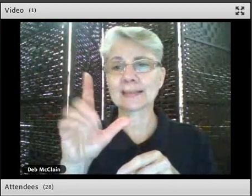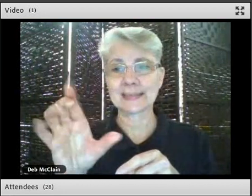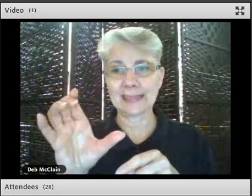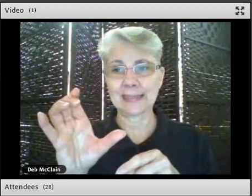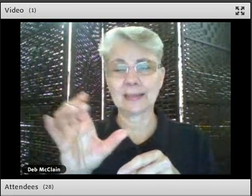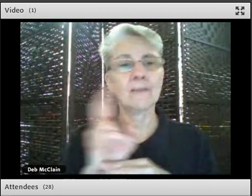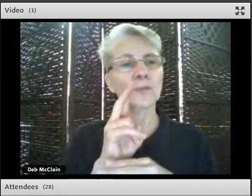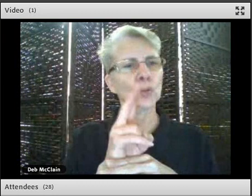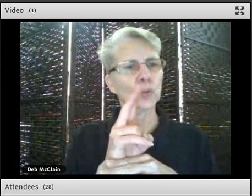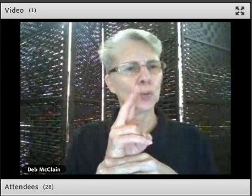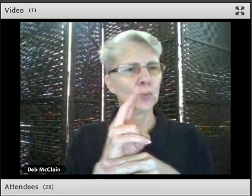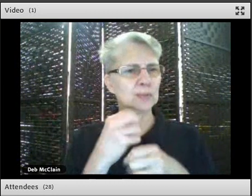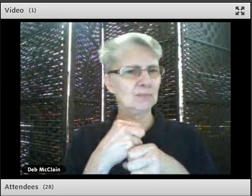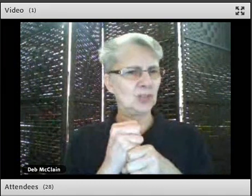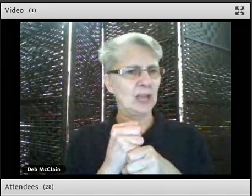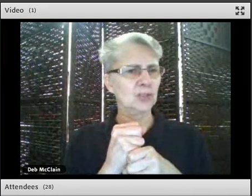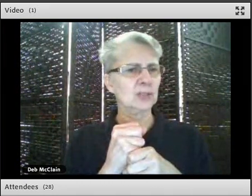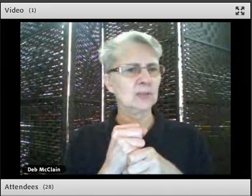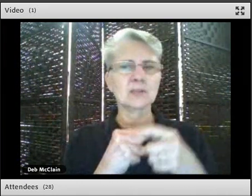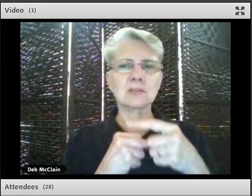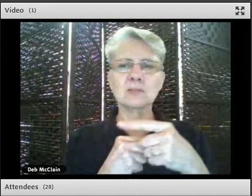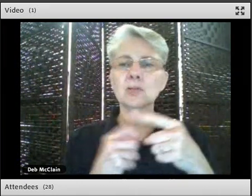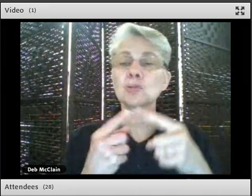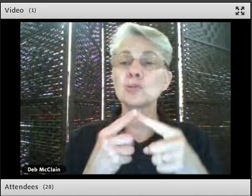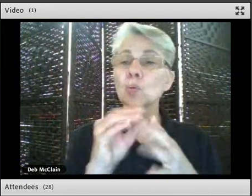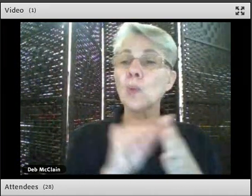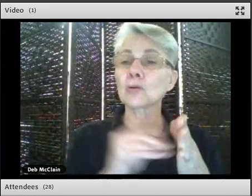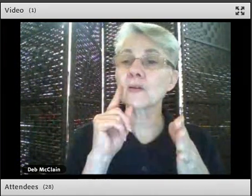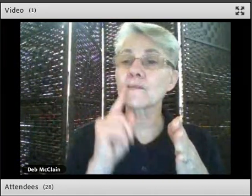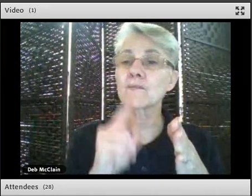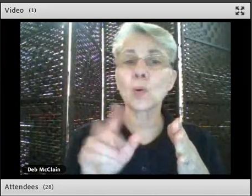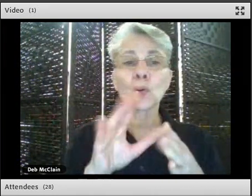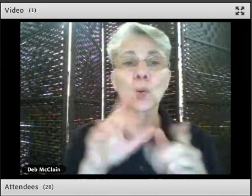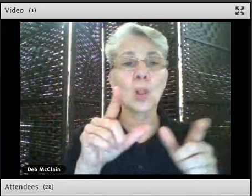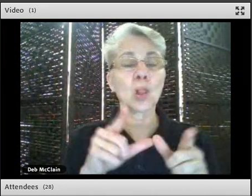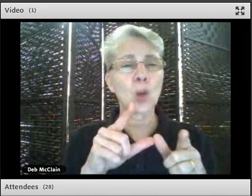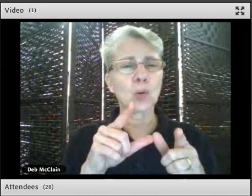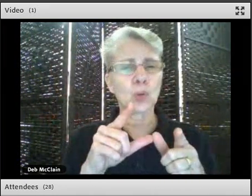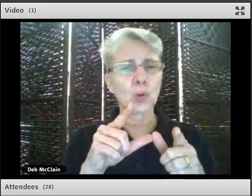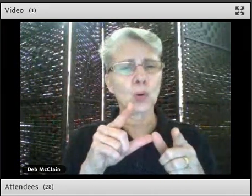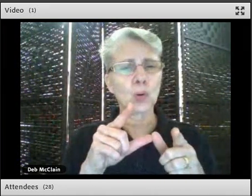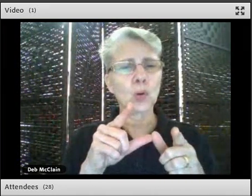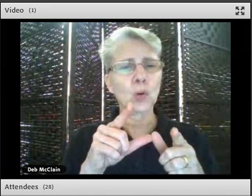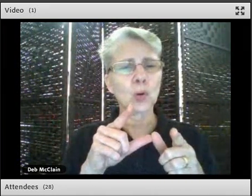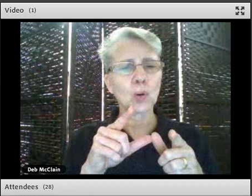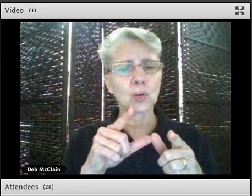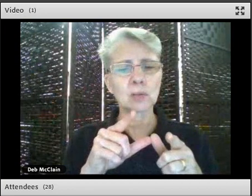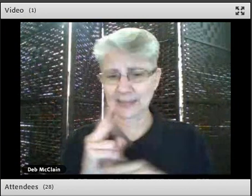that deviate from national standards, do make sure you document what those are,